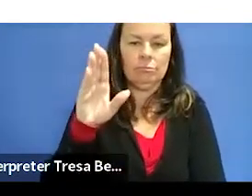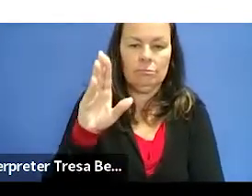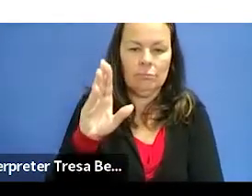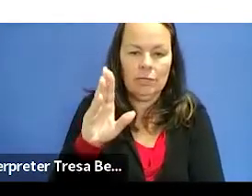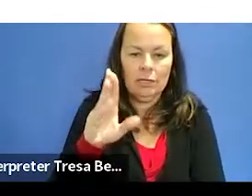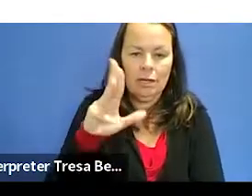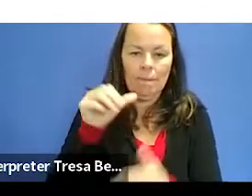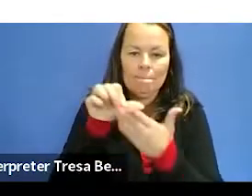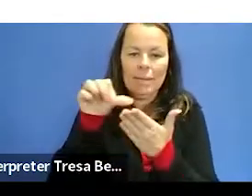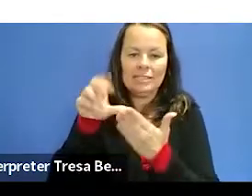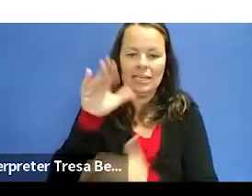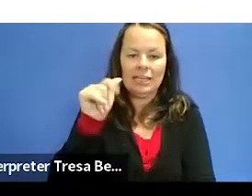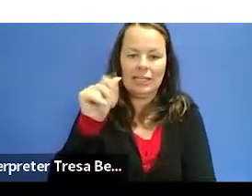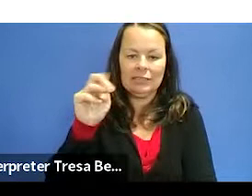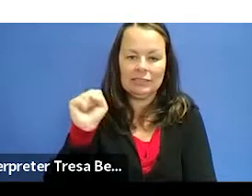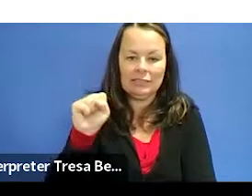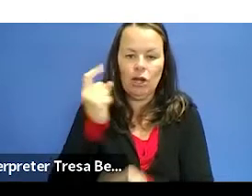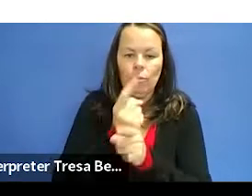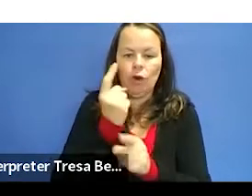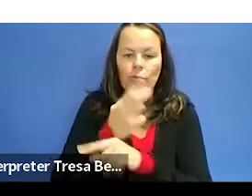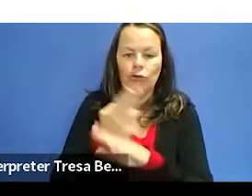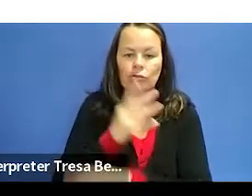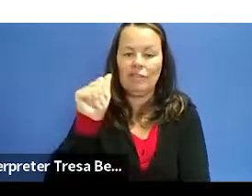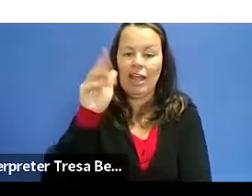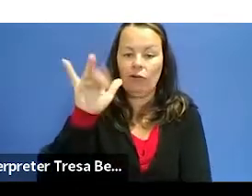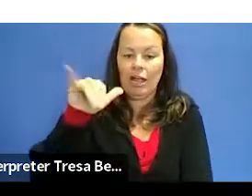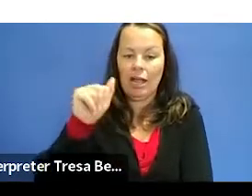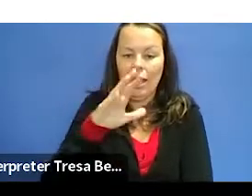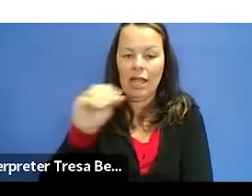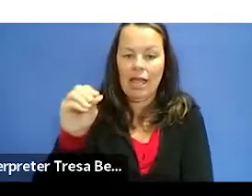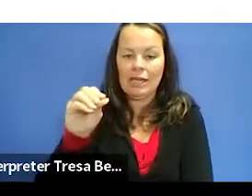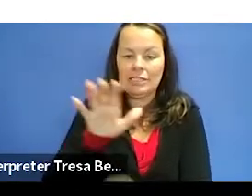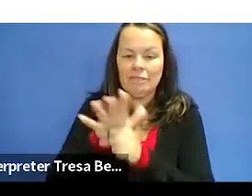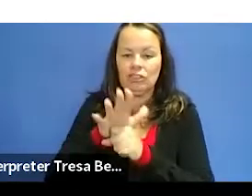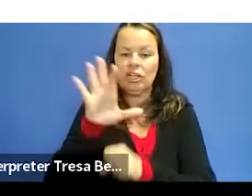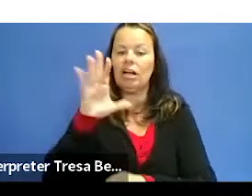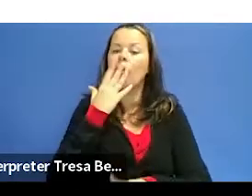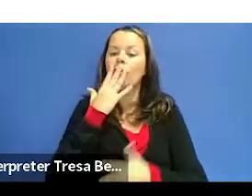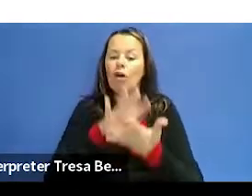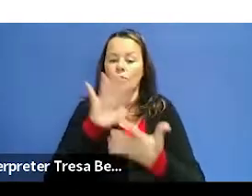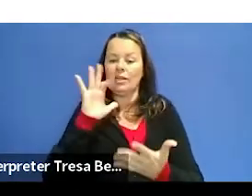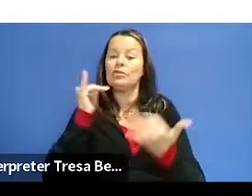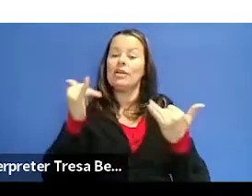With that I'll hand it over to Dennis to go over a technical deep typhoon. Dennis Lembree: Thanks, Dusty.